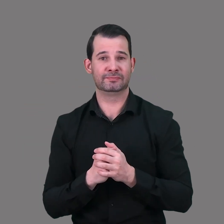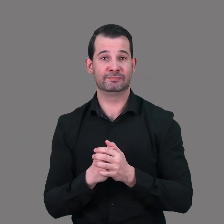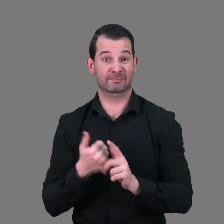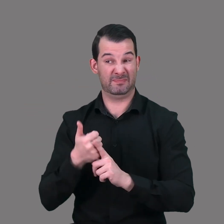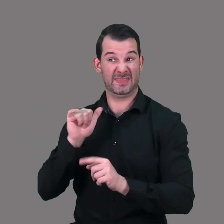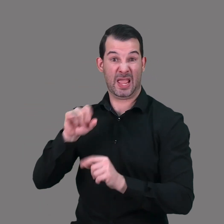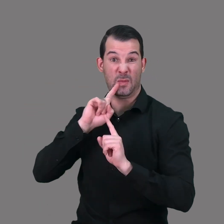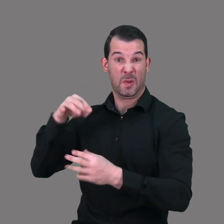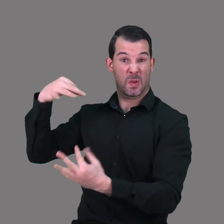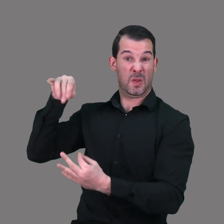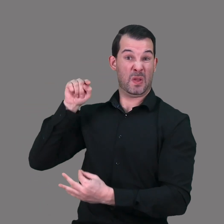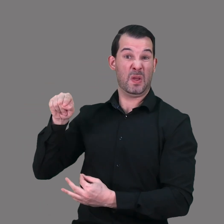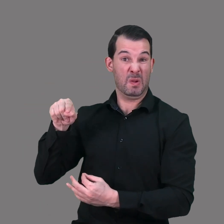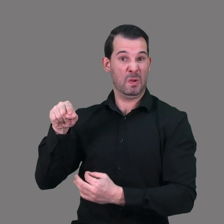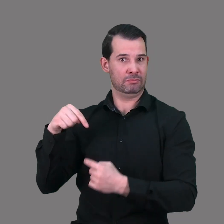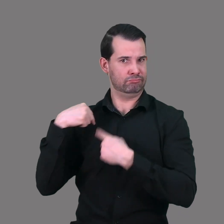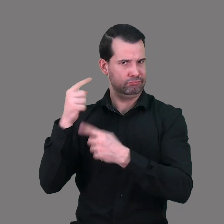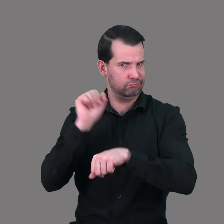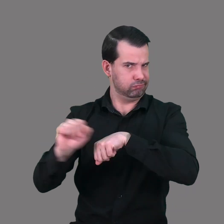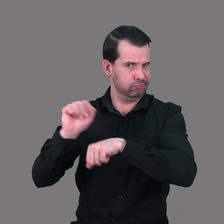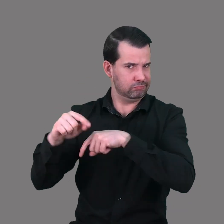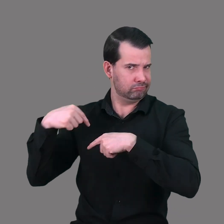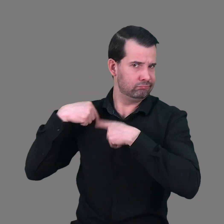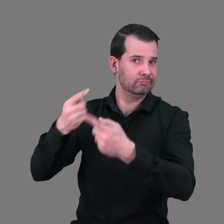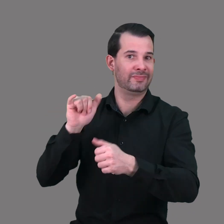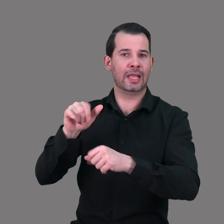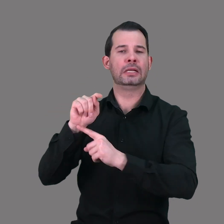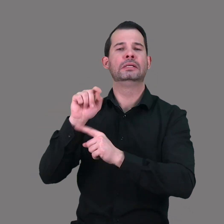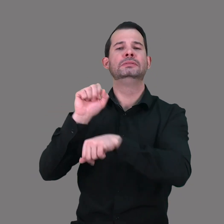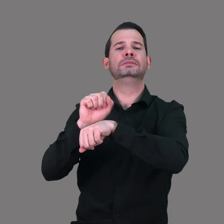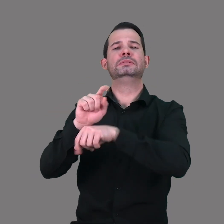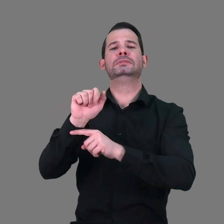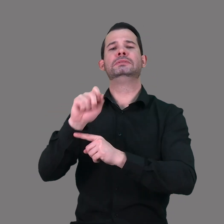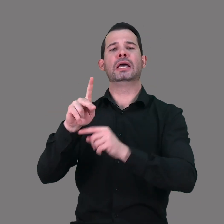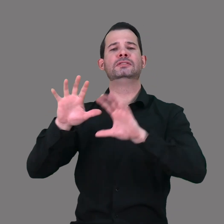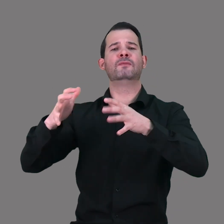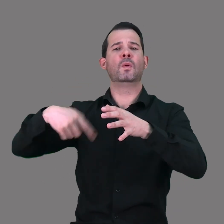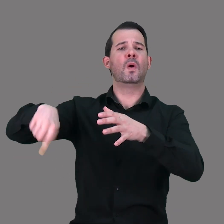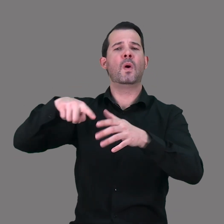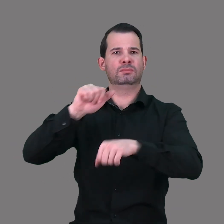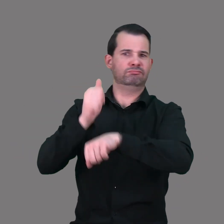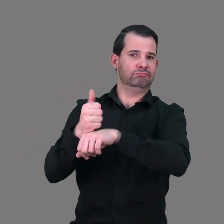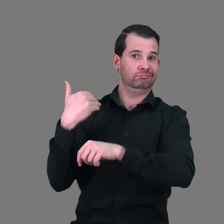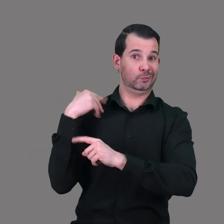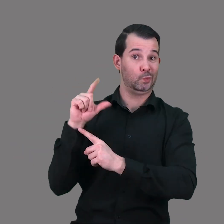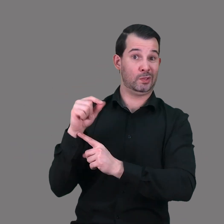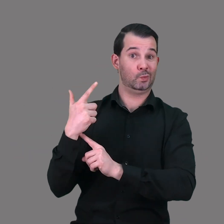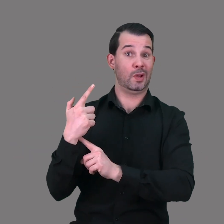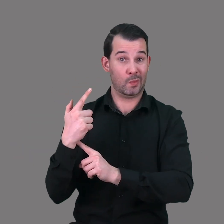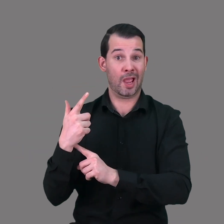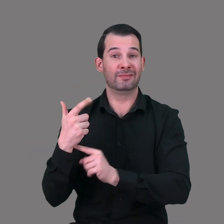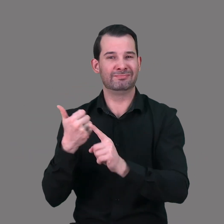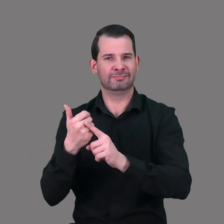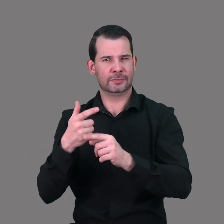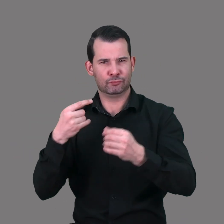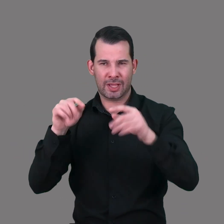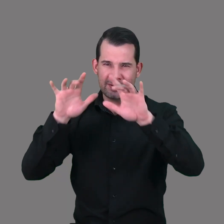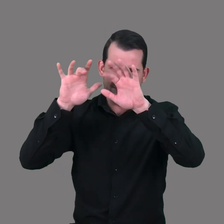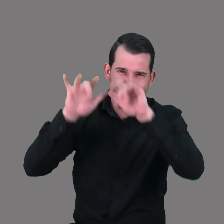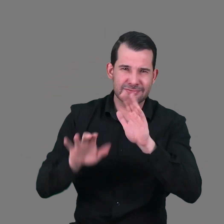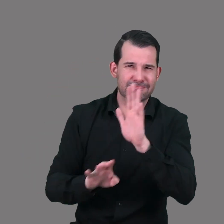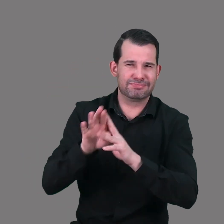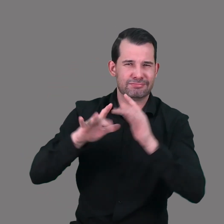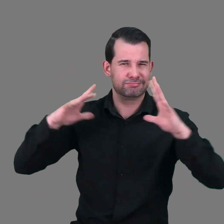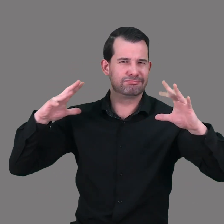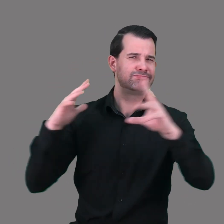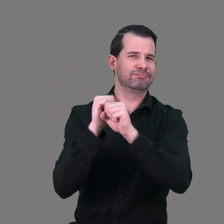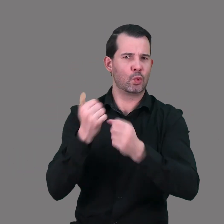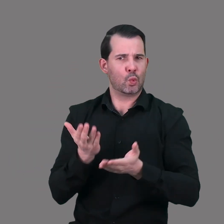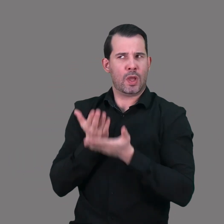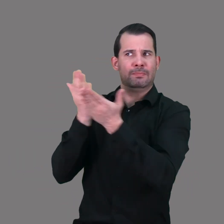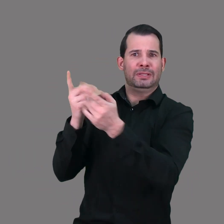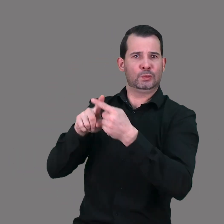This report has been in the works since the Taskforce was established in 2021 to compile recommendations to the